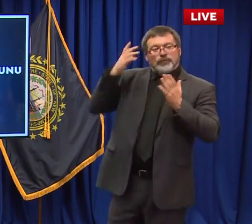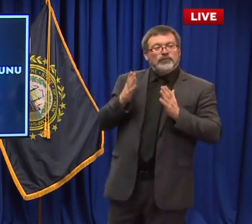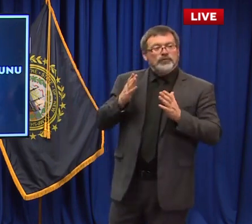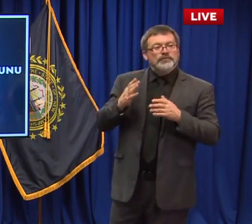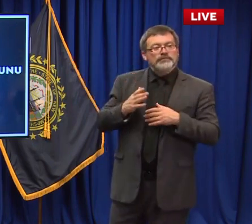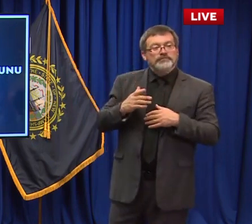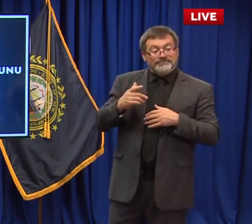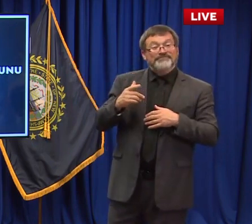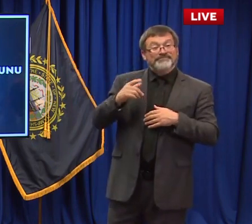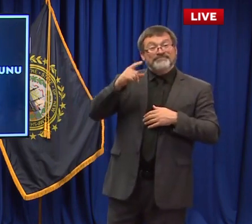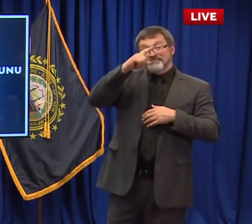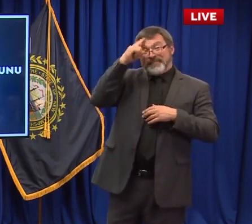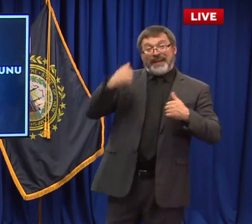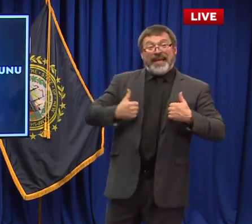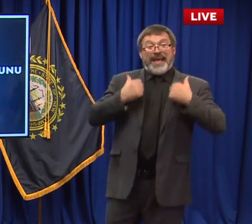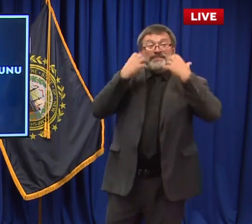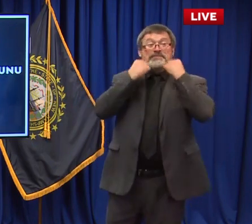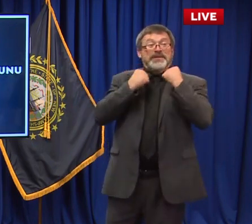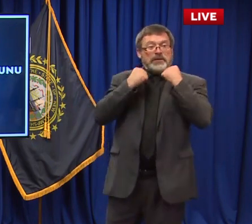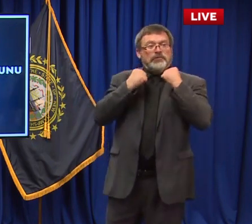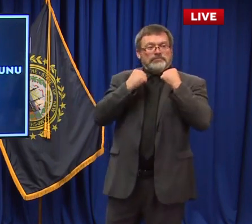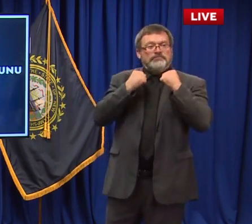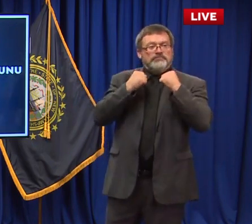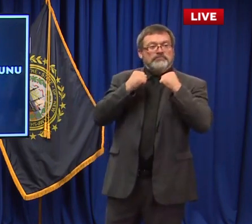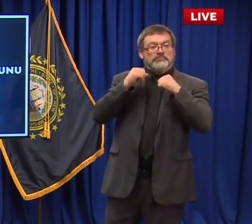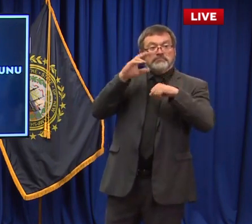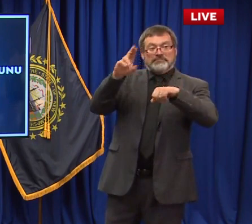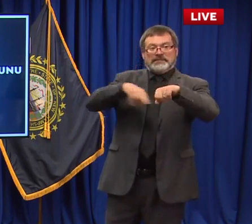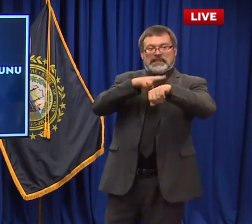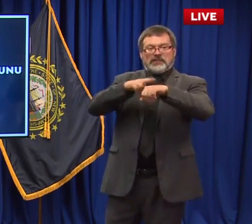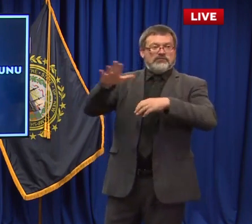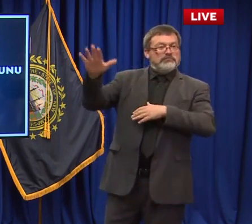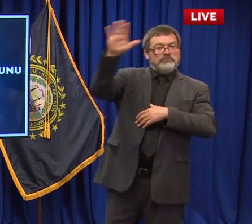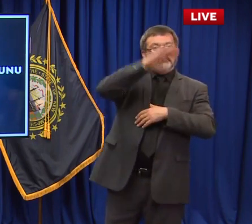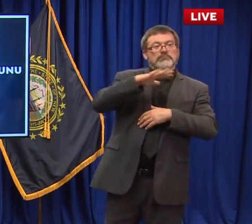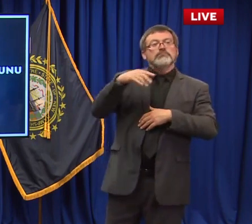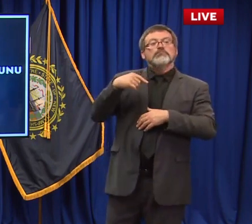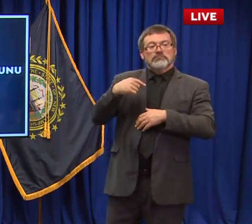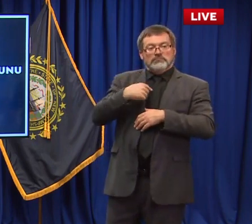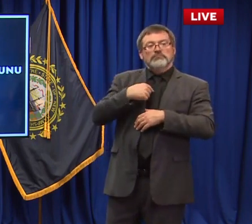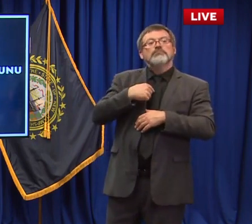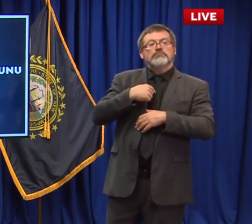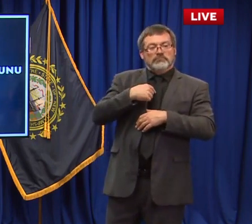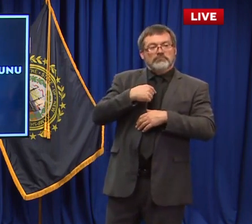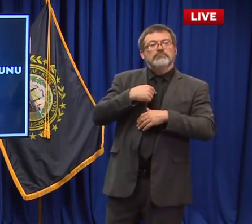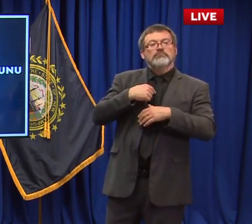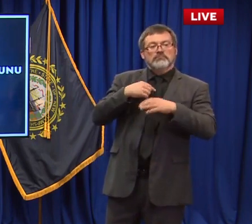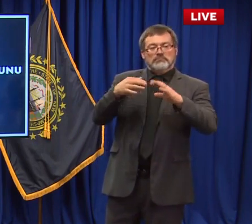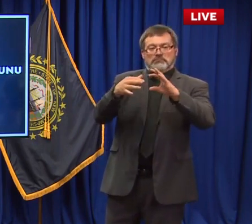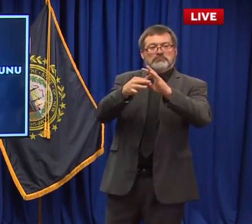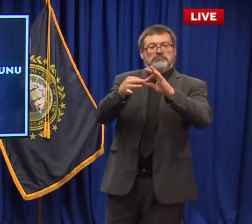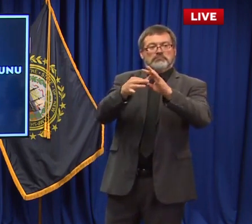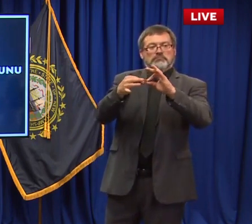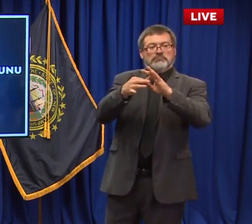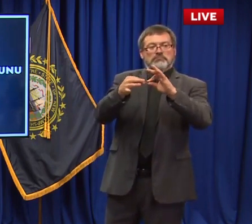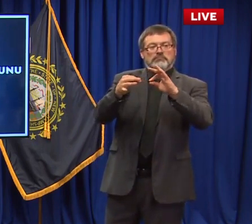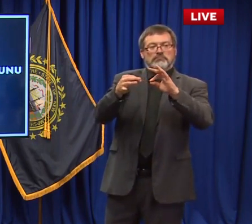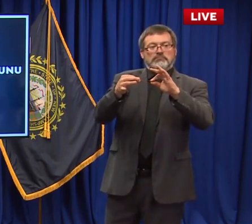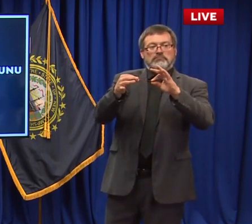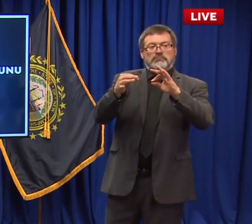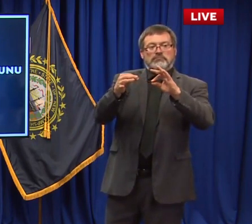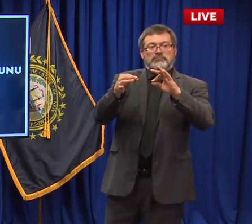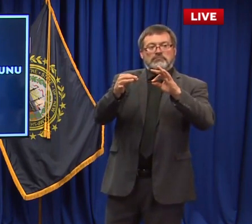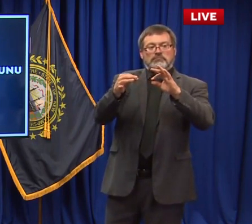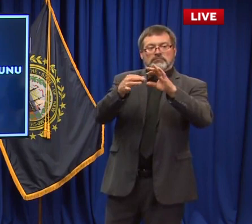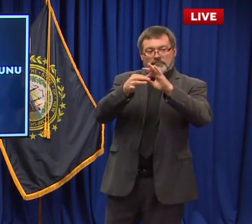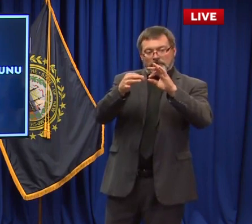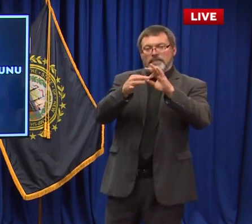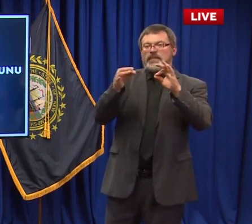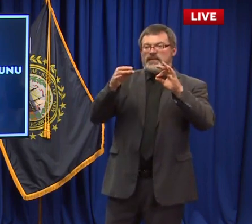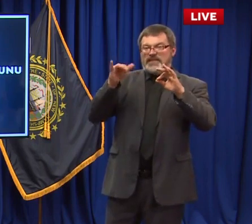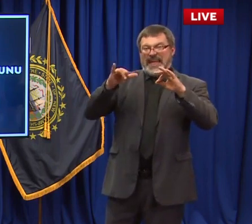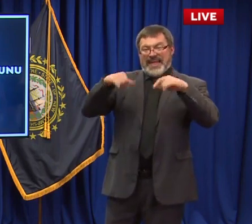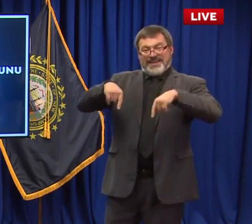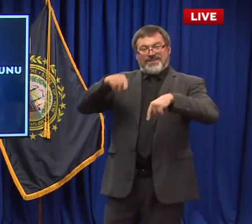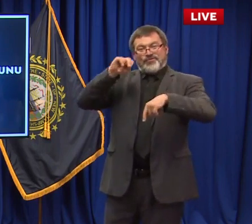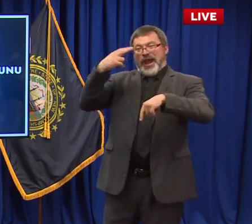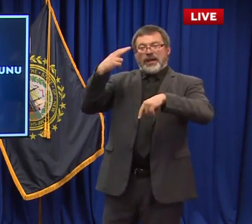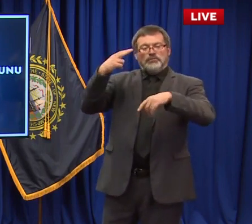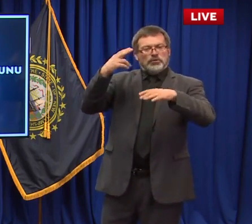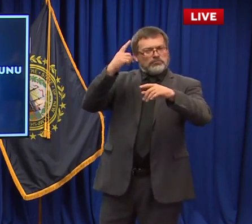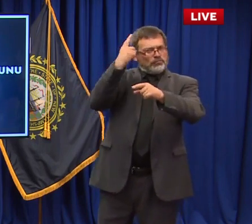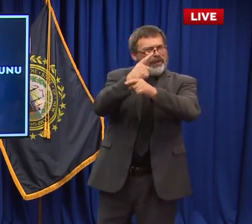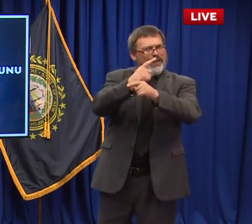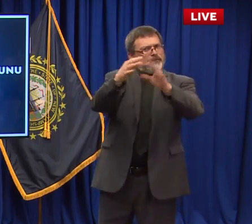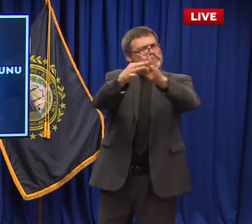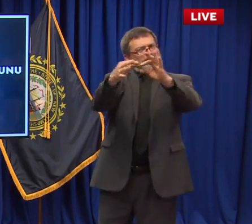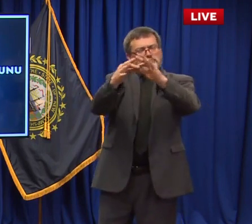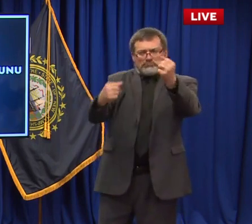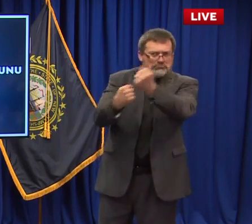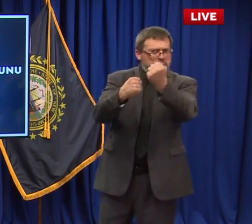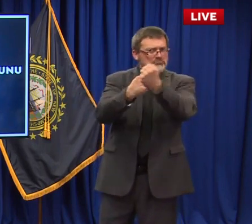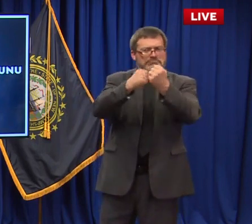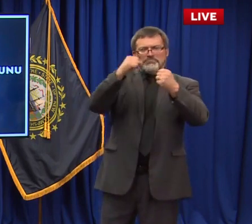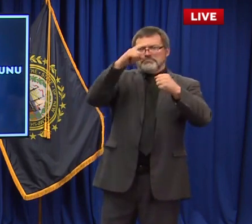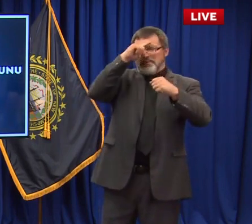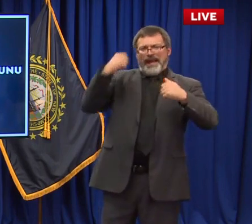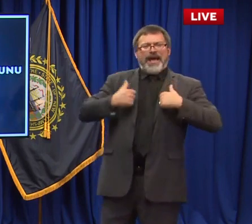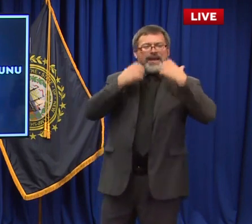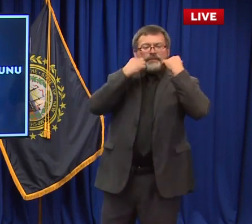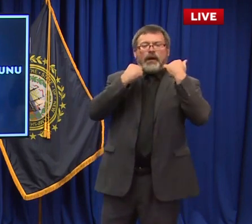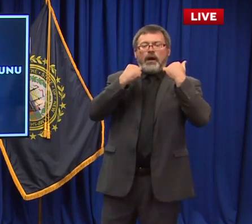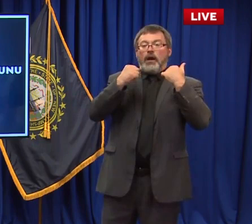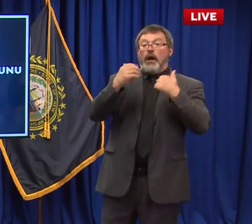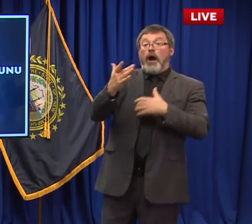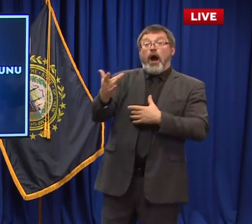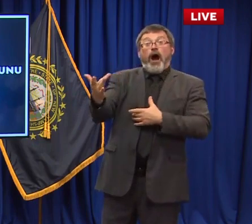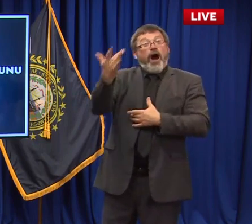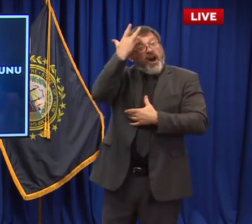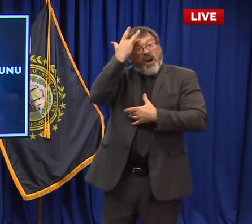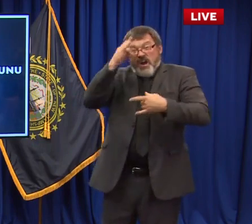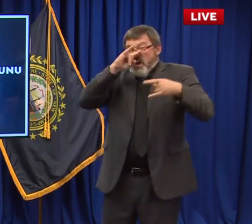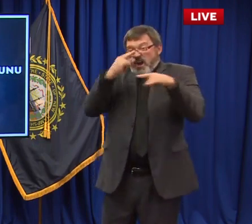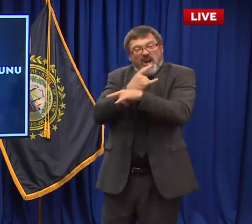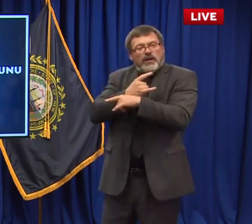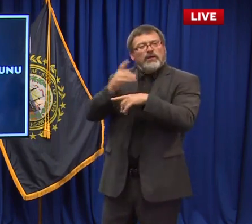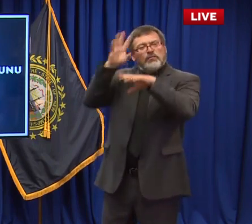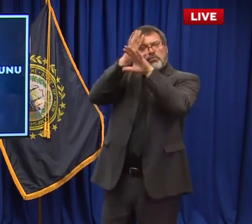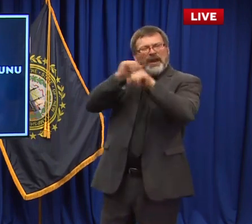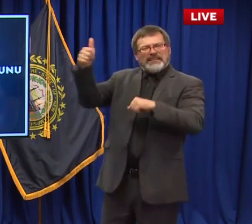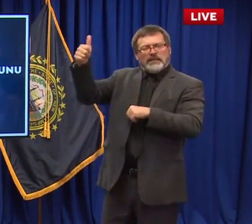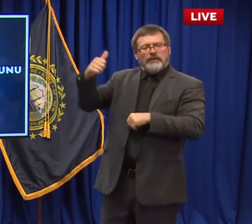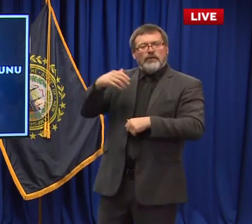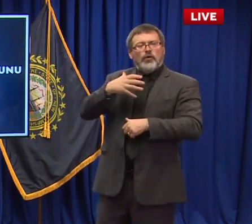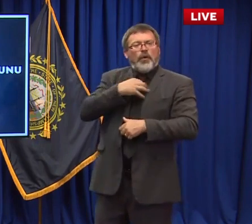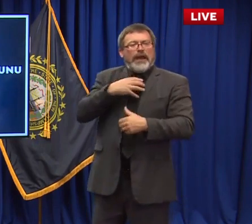GOVERNOR SUNUNU, TODAY BLACK LIVES MATTER SAYING " NO WELCOMING WHITE SUPREMACIST.